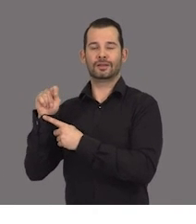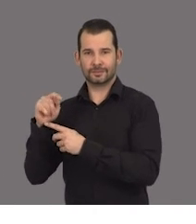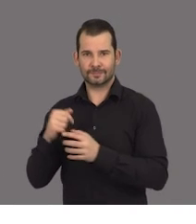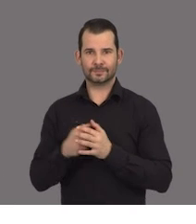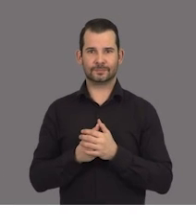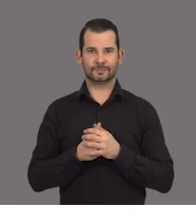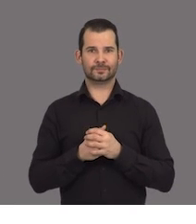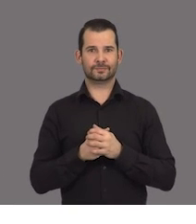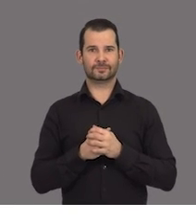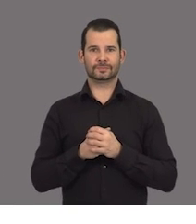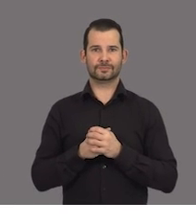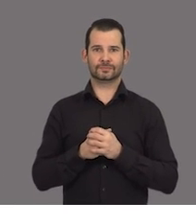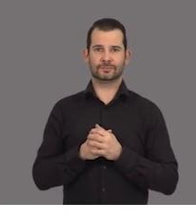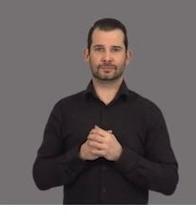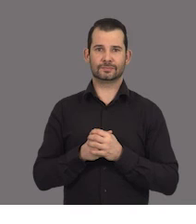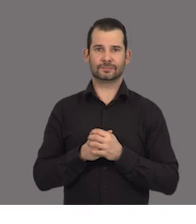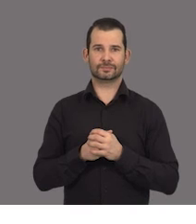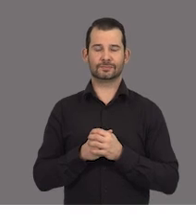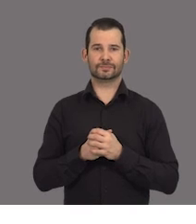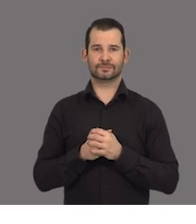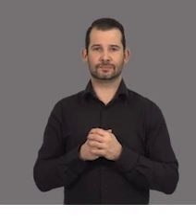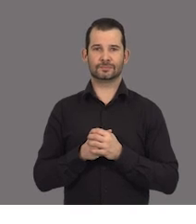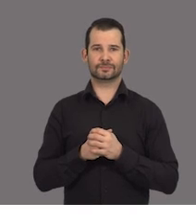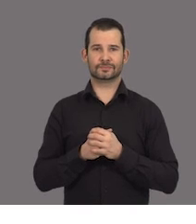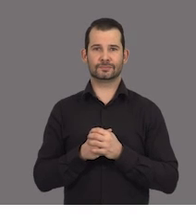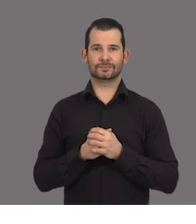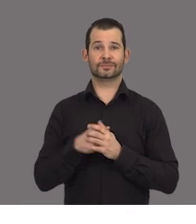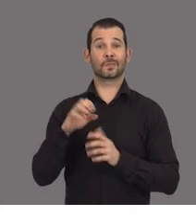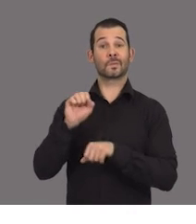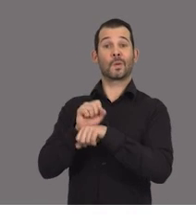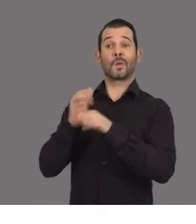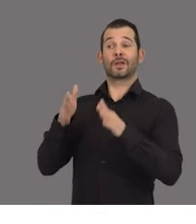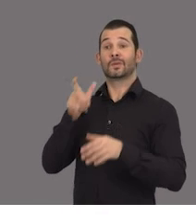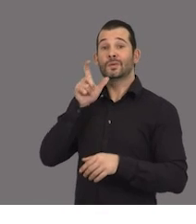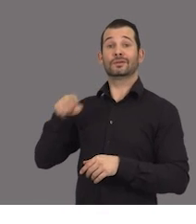Employees at the Northern Service Centres conduct outreach visits to support